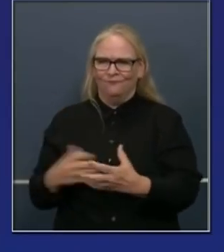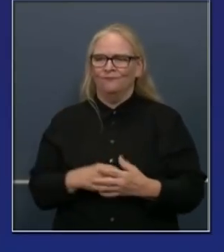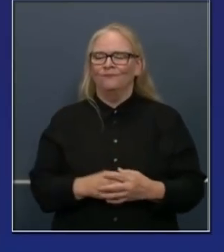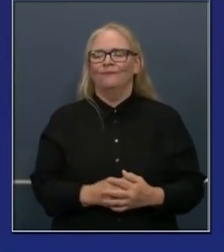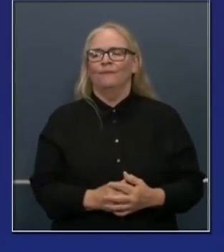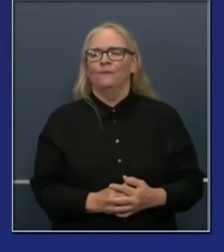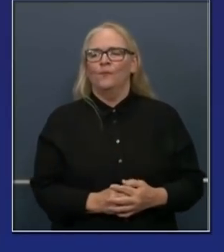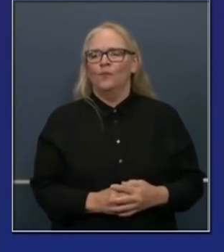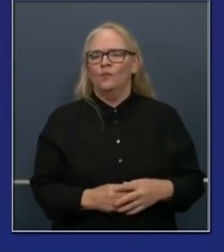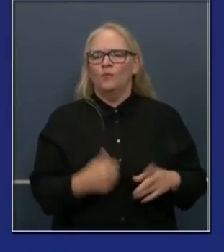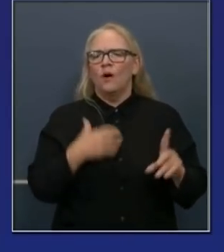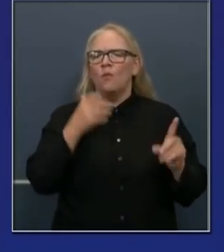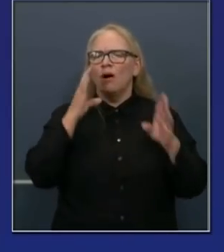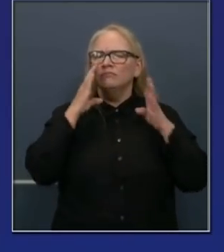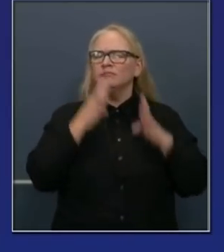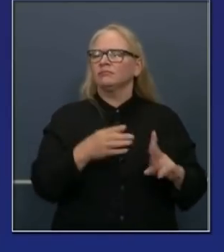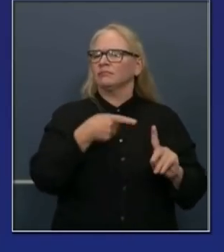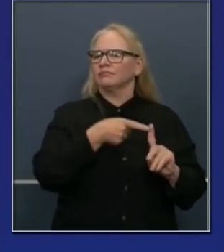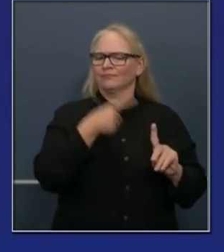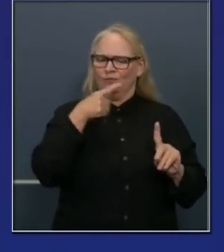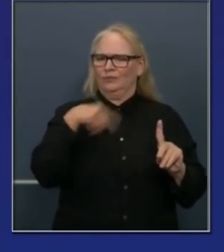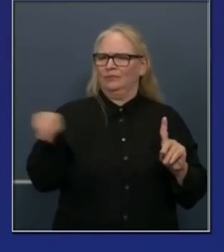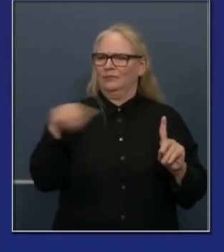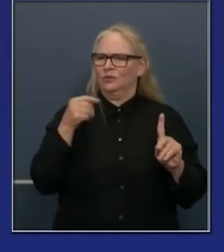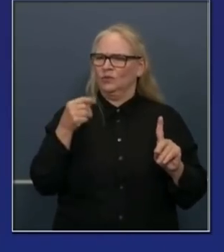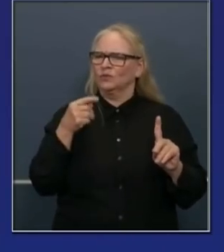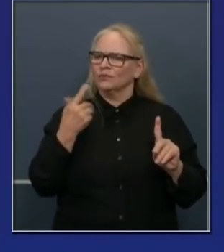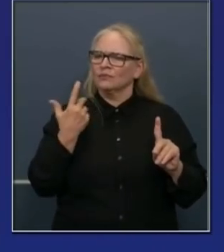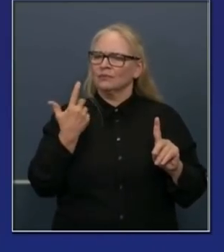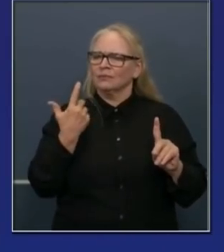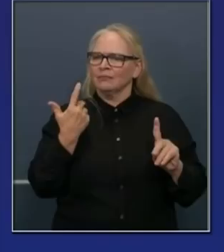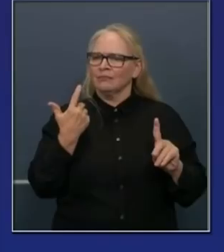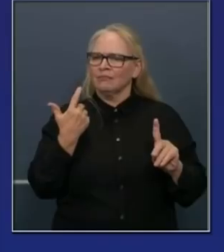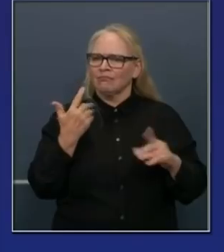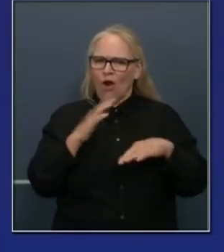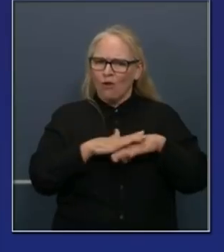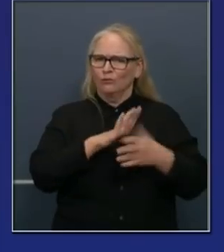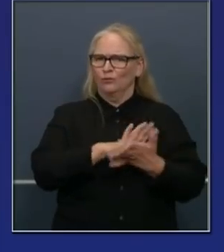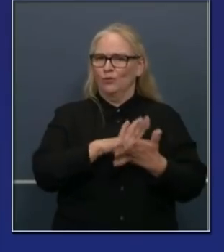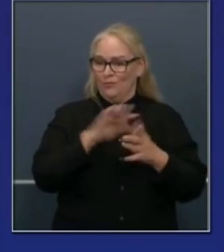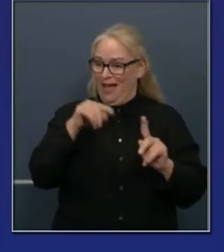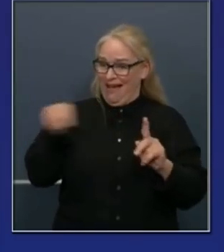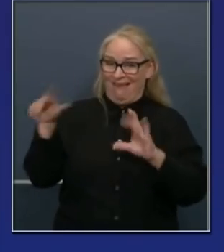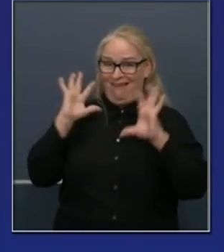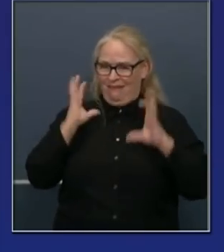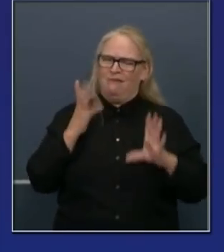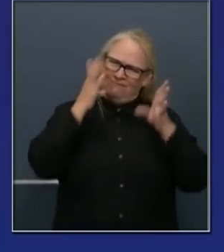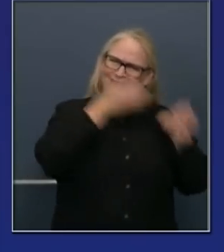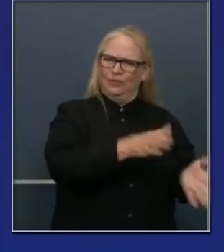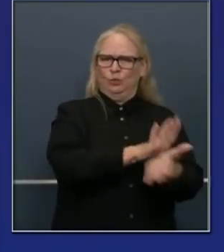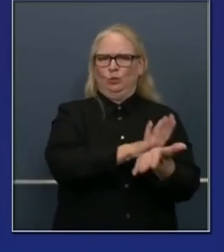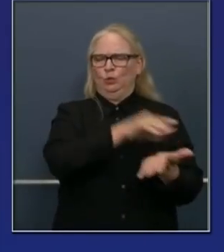CRYSTAL CLEAR, OUR GOAL IS TO INCREASE TESTING IN THE STATE OF CALIFORNIA BUT DO SO WITH A DIFFERENT INTENSITY OF FOCUS WHICH DR. GALLY LAID OUT ON